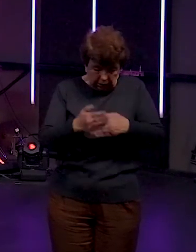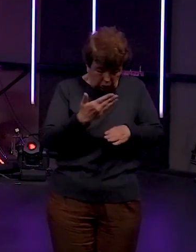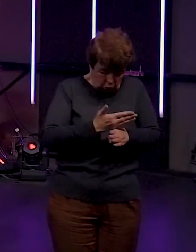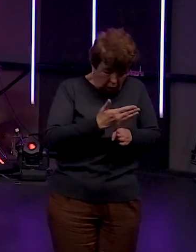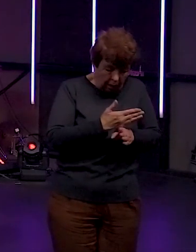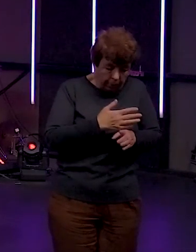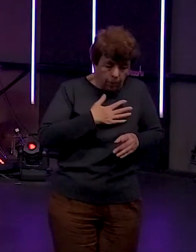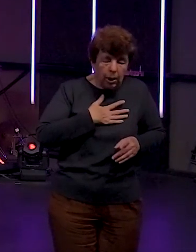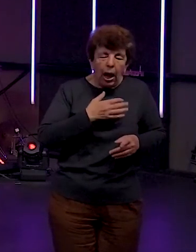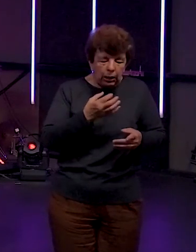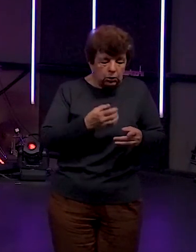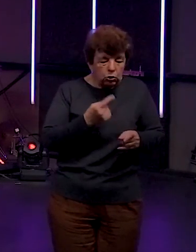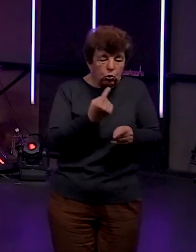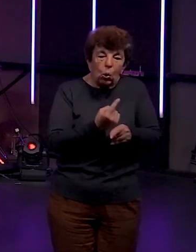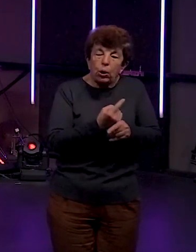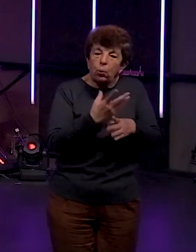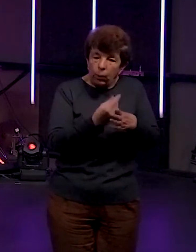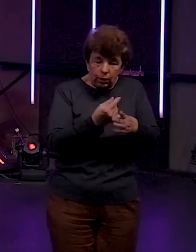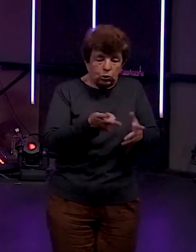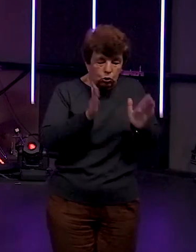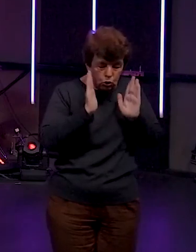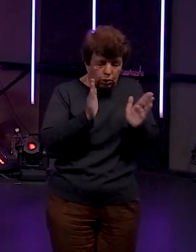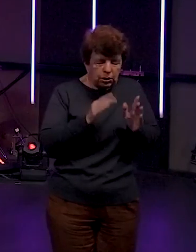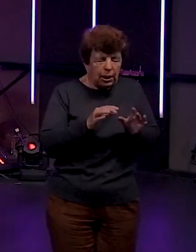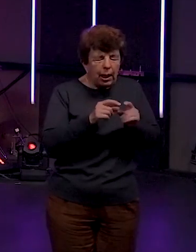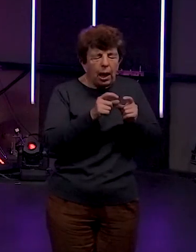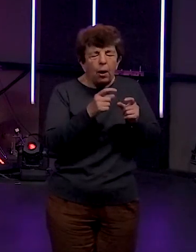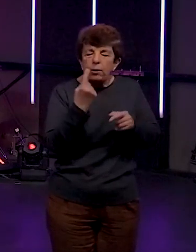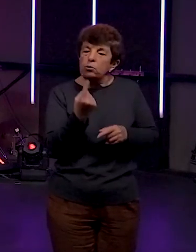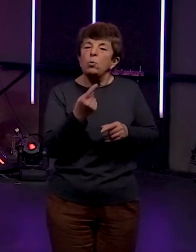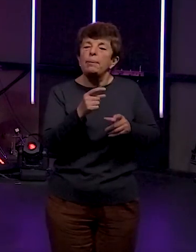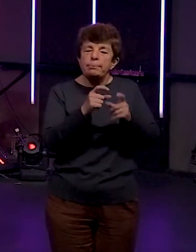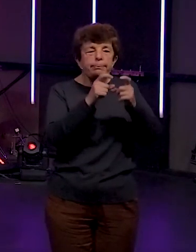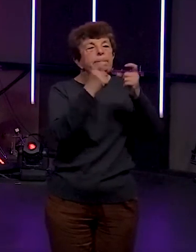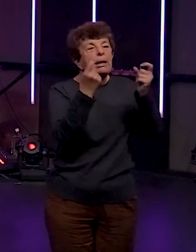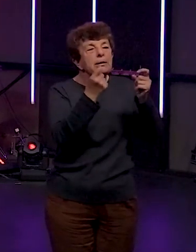consulting with churches and the pastor of a particular country Church asked me